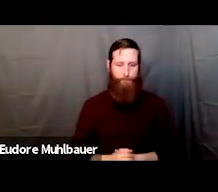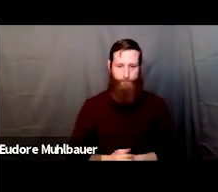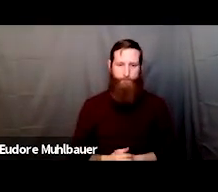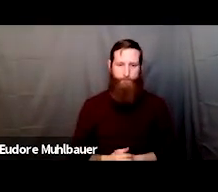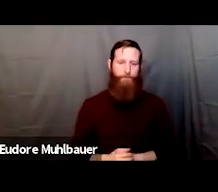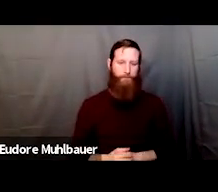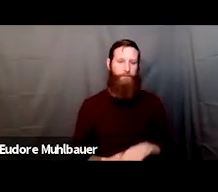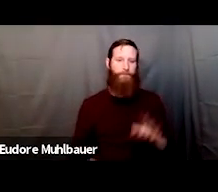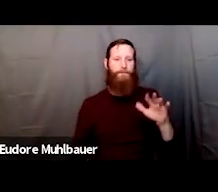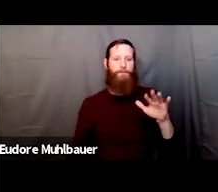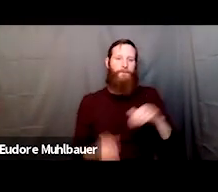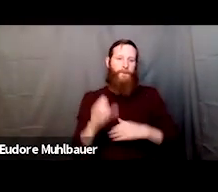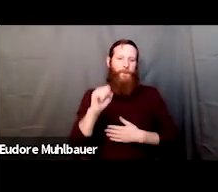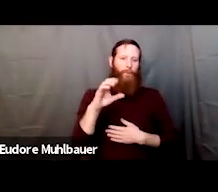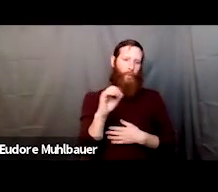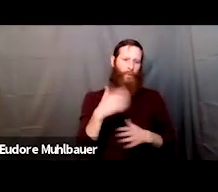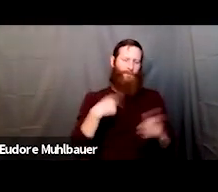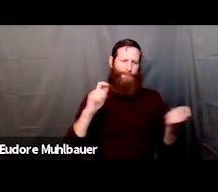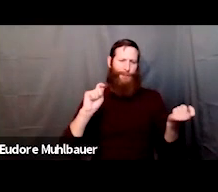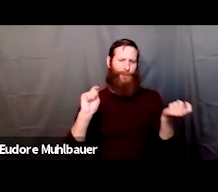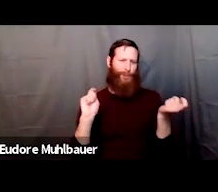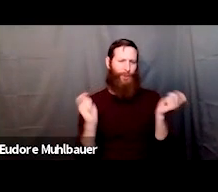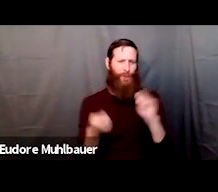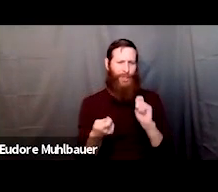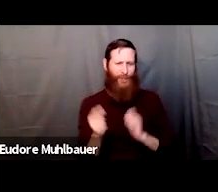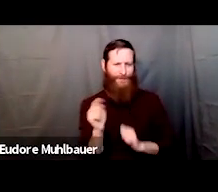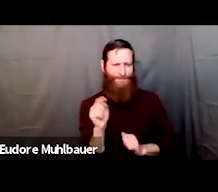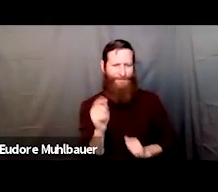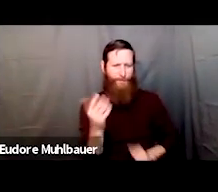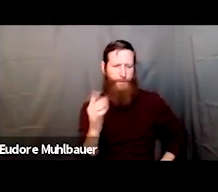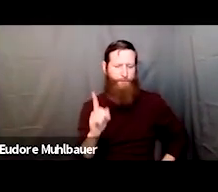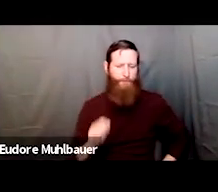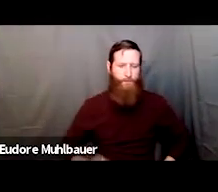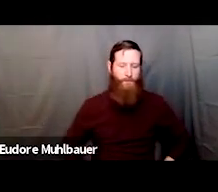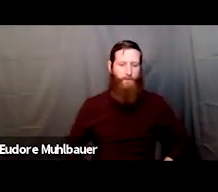So let's change my screen here....